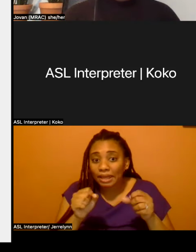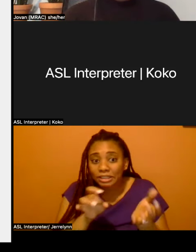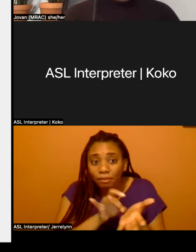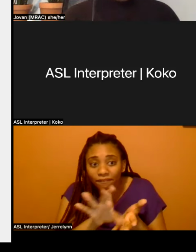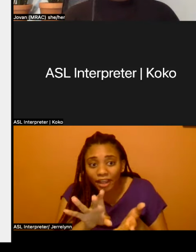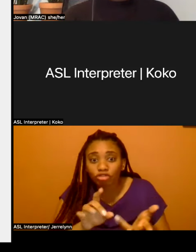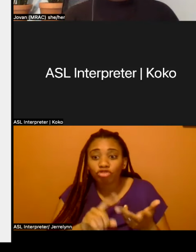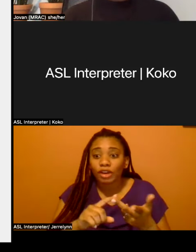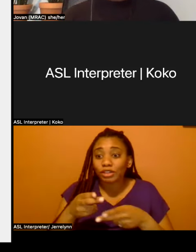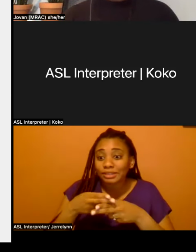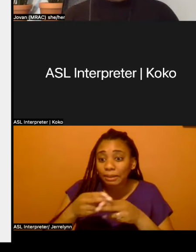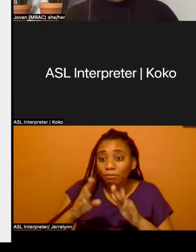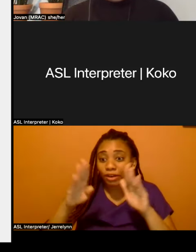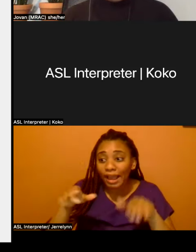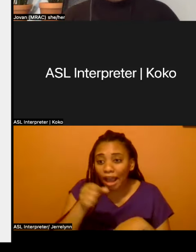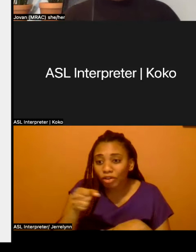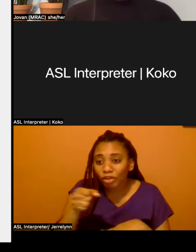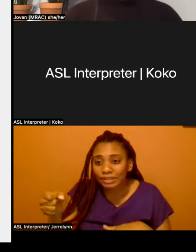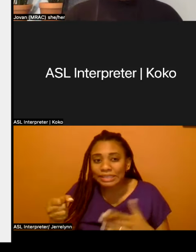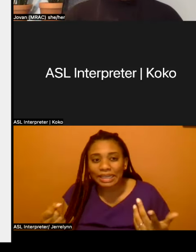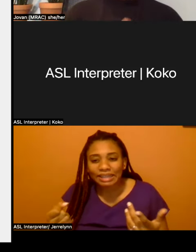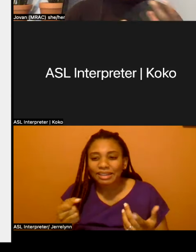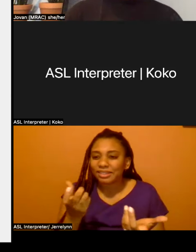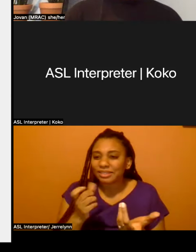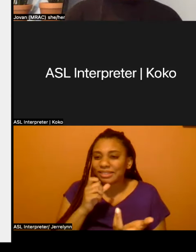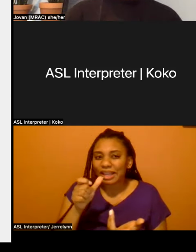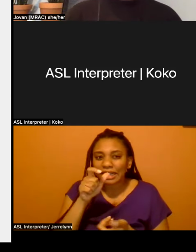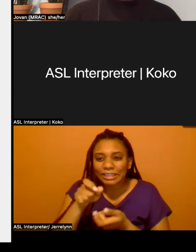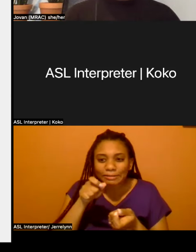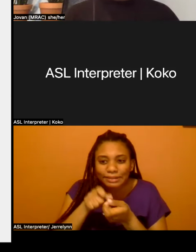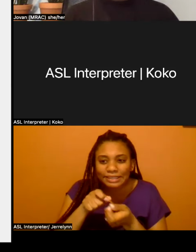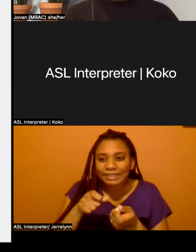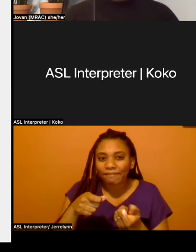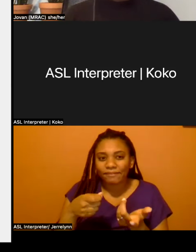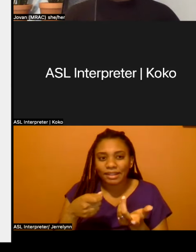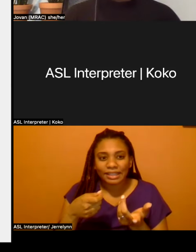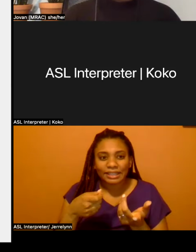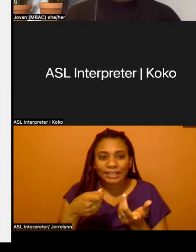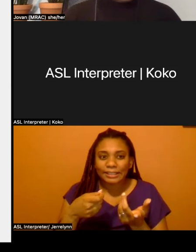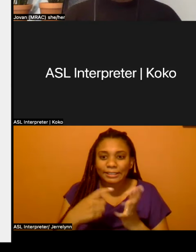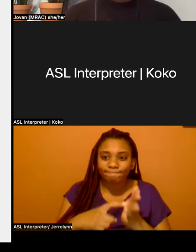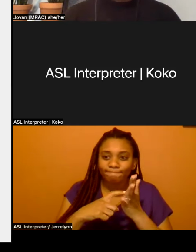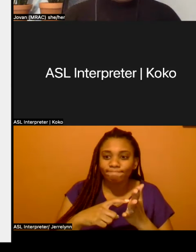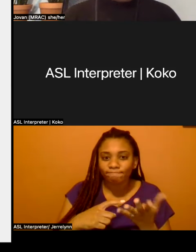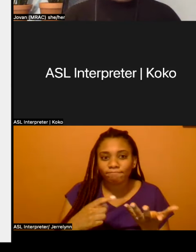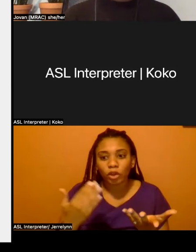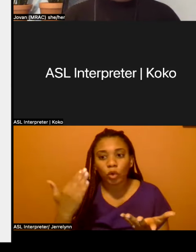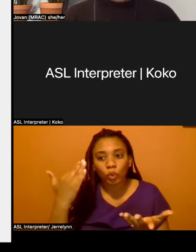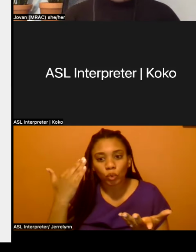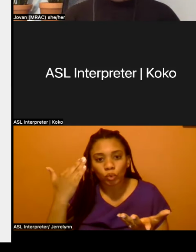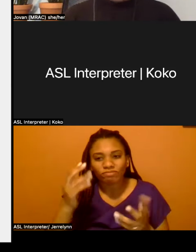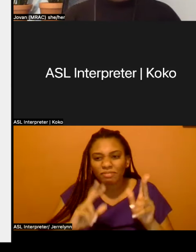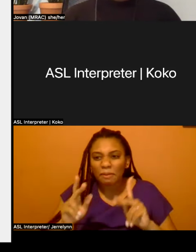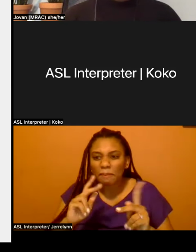We do not have a hard definition. We feel that people know if they are experiencing unstable housing or not.